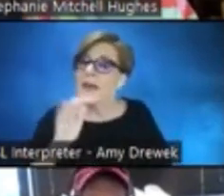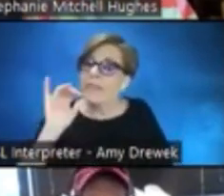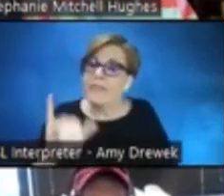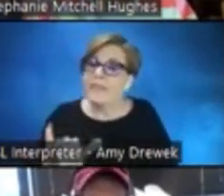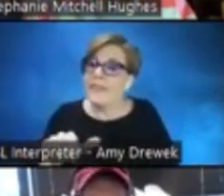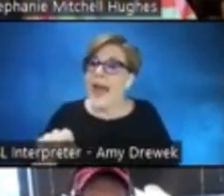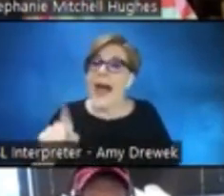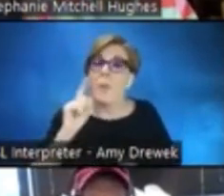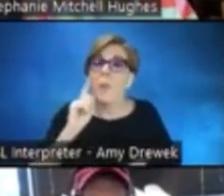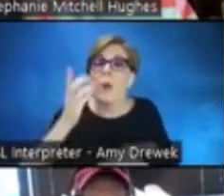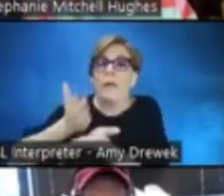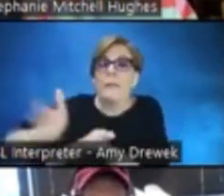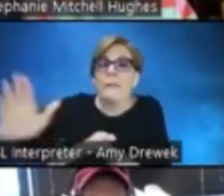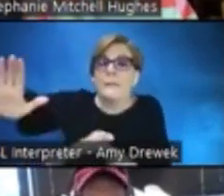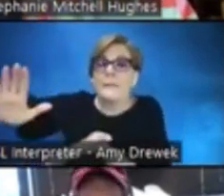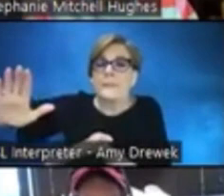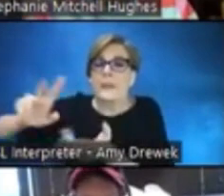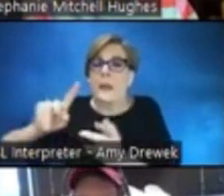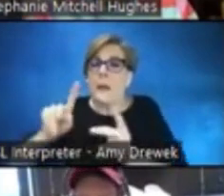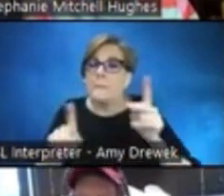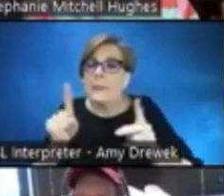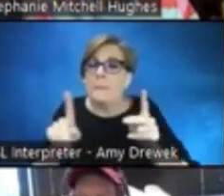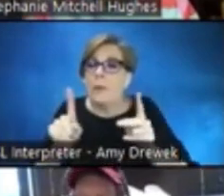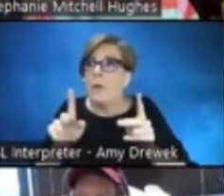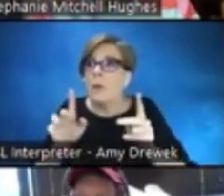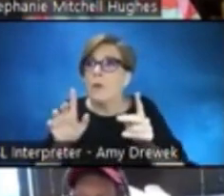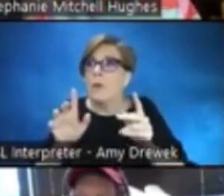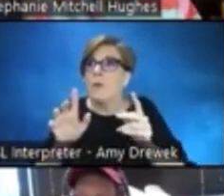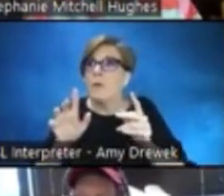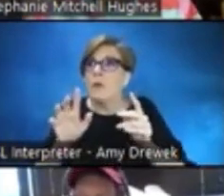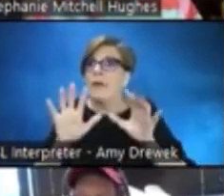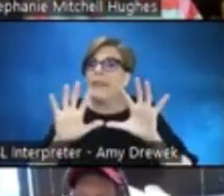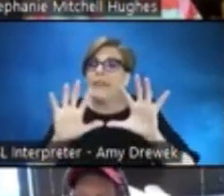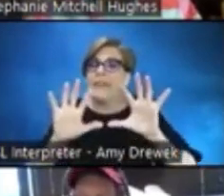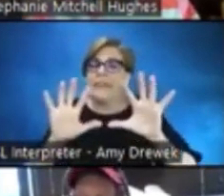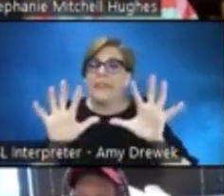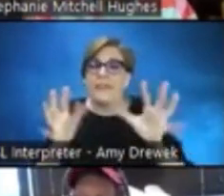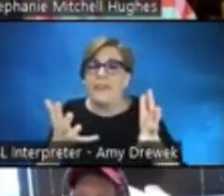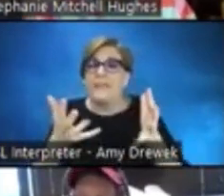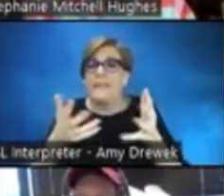THINK BACK TO DISCRIMINATION DIARIES. IT IS NOT JUST A PERSONAL THING.